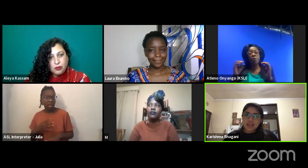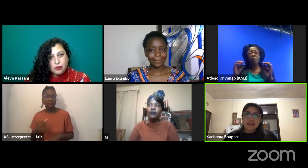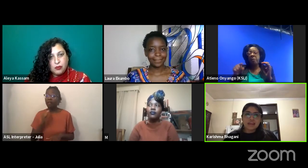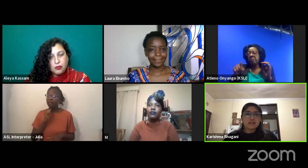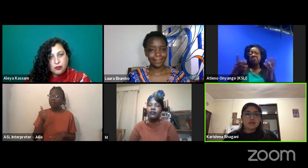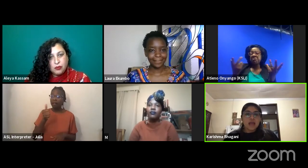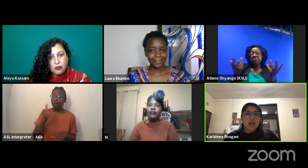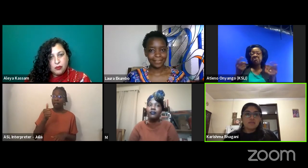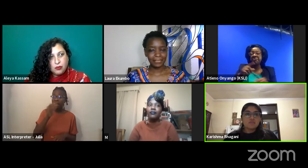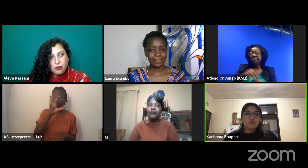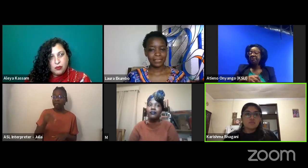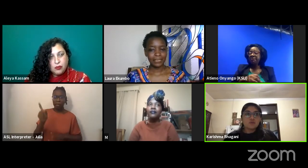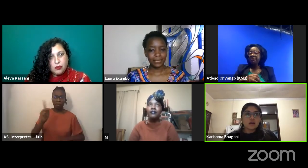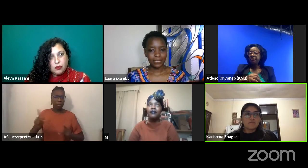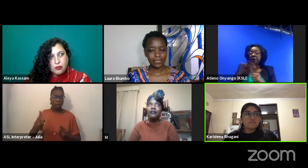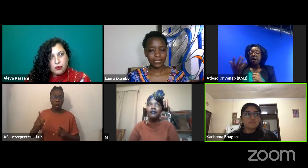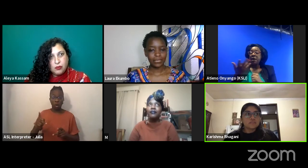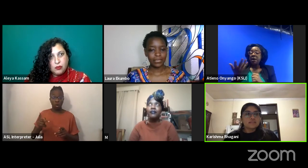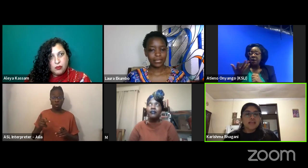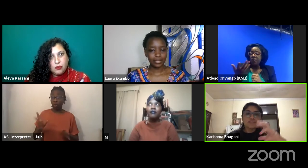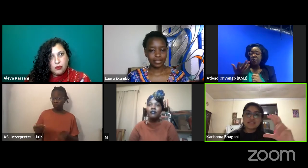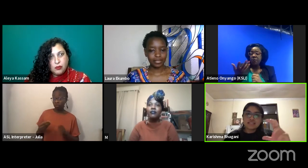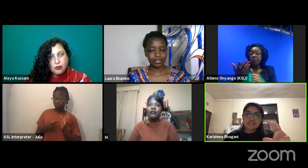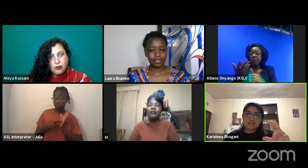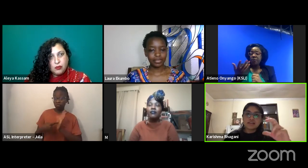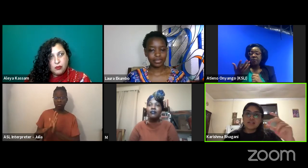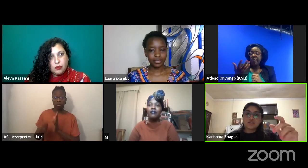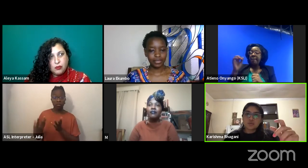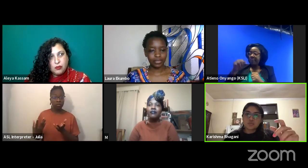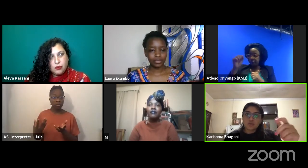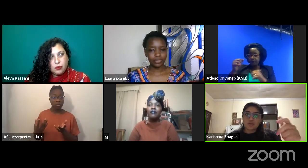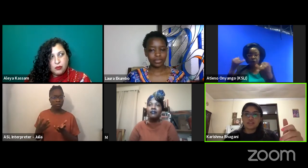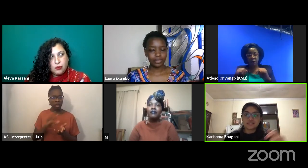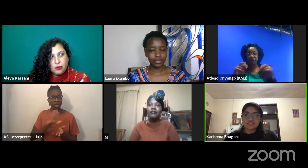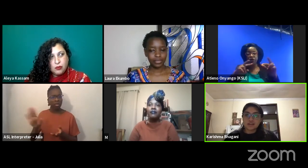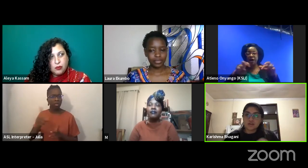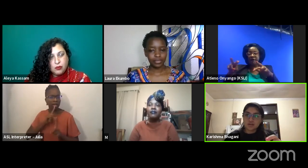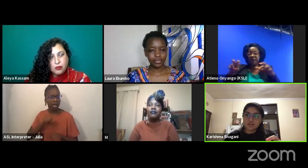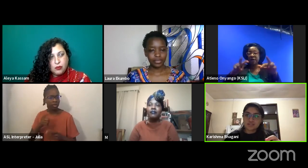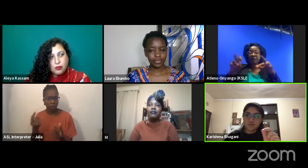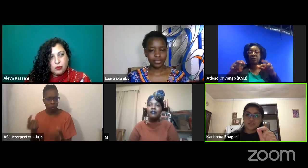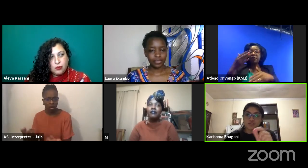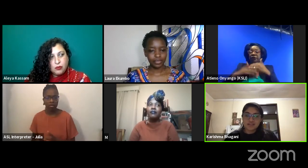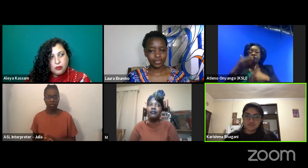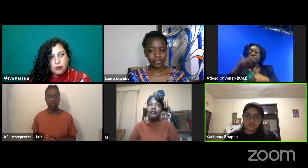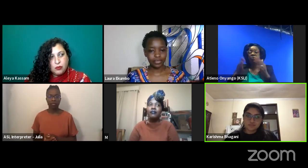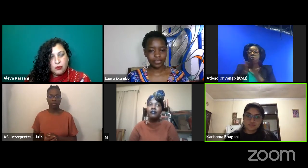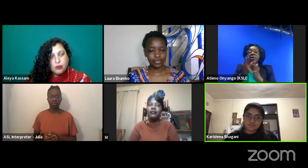And how have you navigated the relationship with audiences that are not the ones you're writing for?